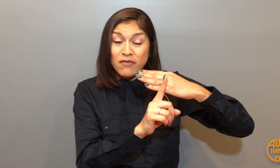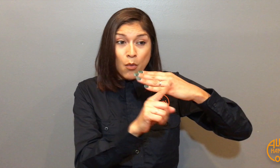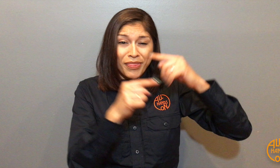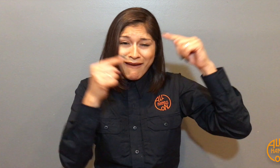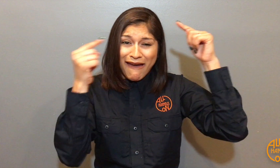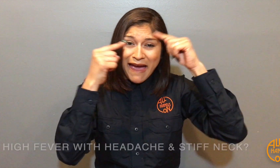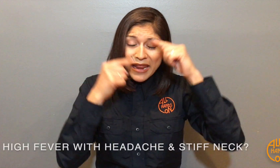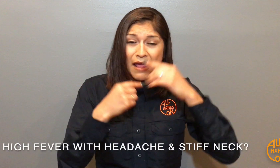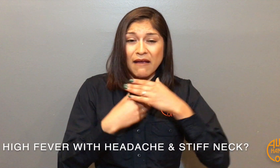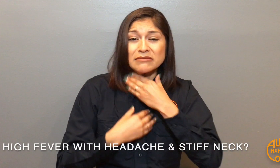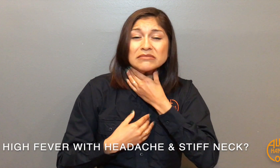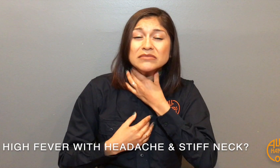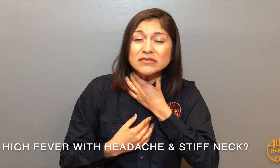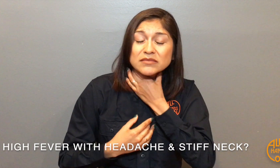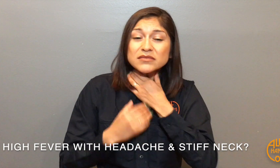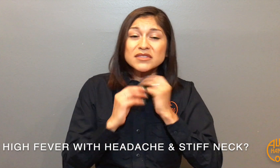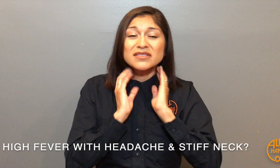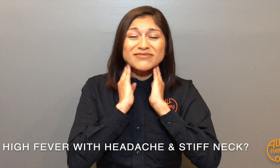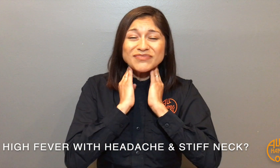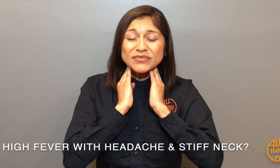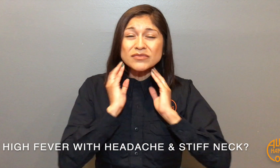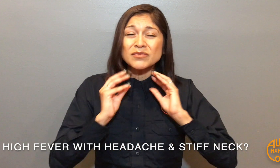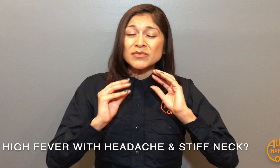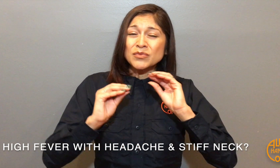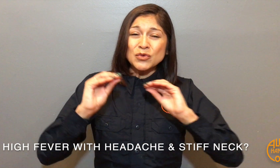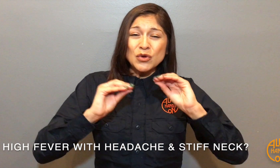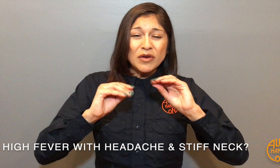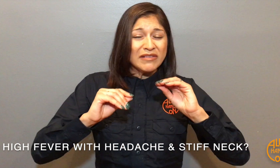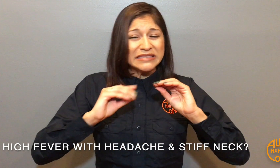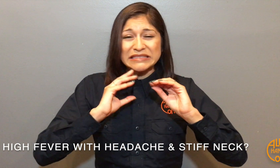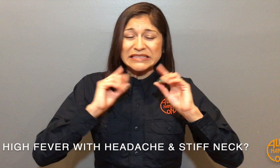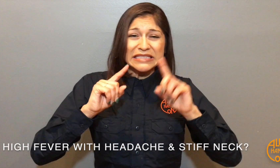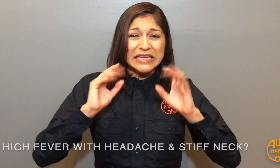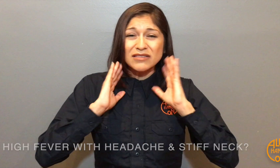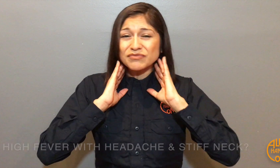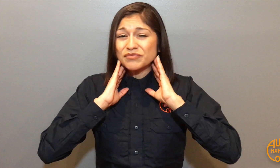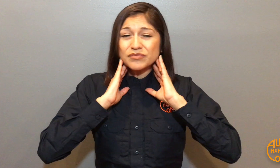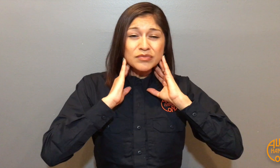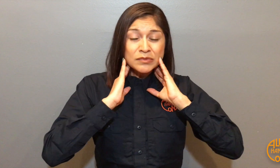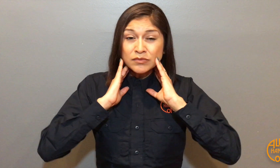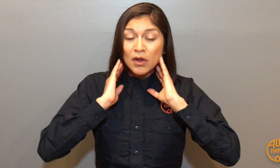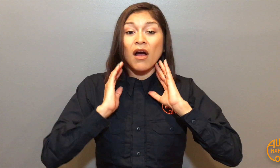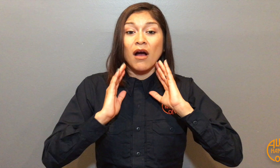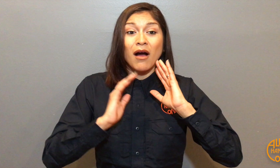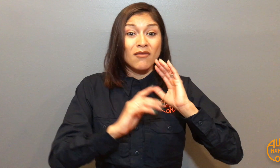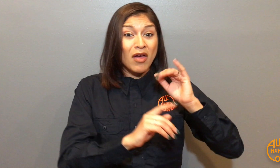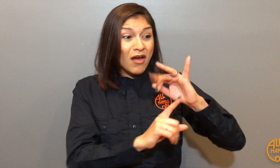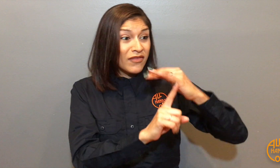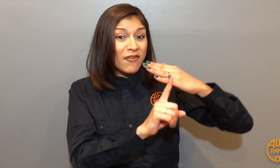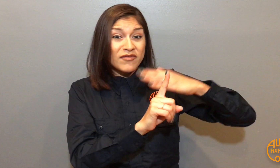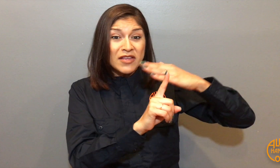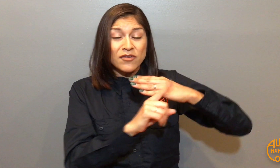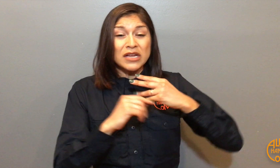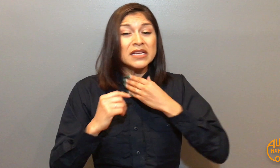if you have a high fever in addition to also having a stiff neck and a headache